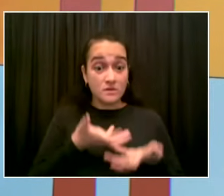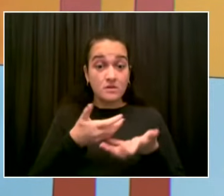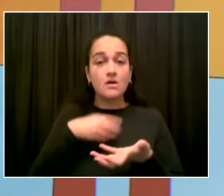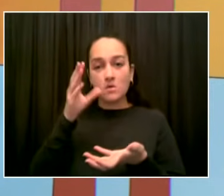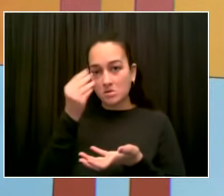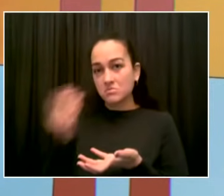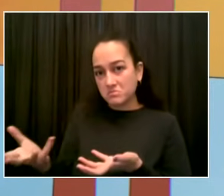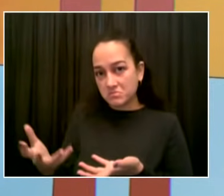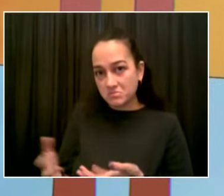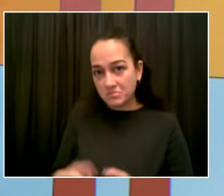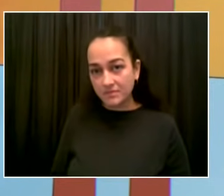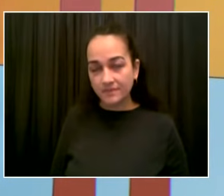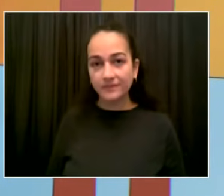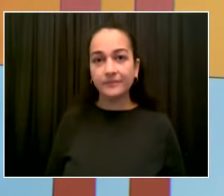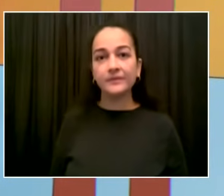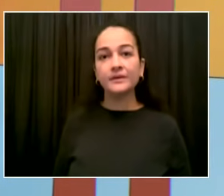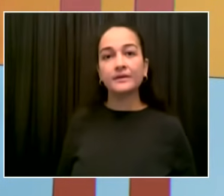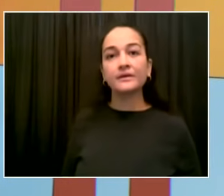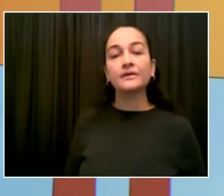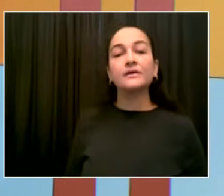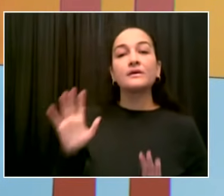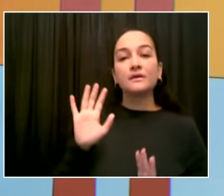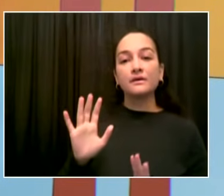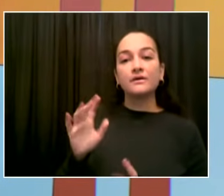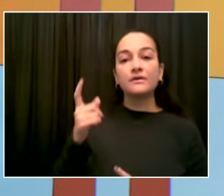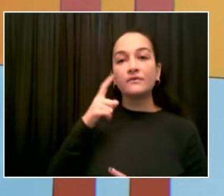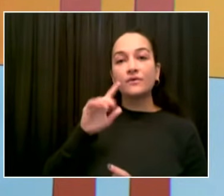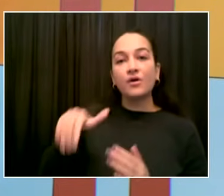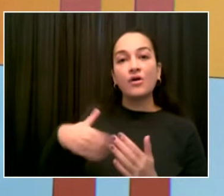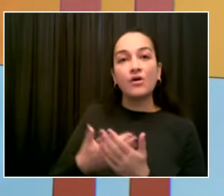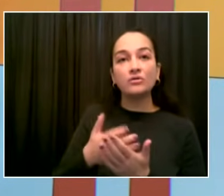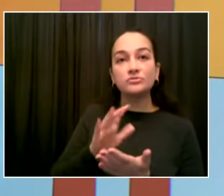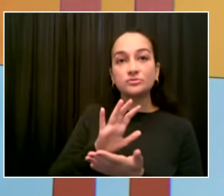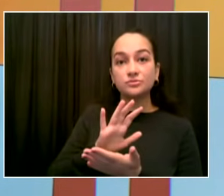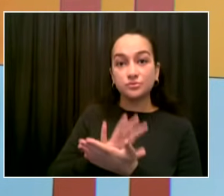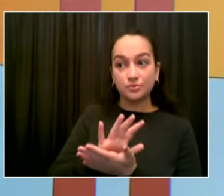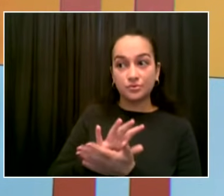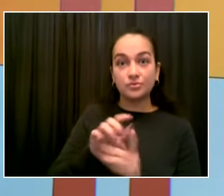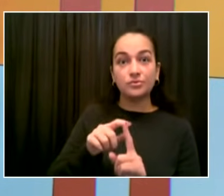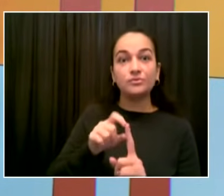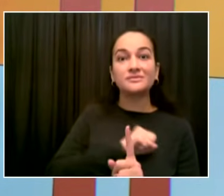A NOTE JUST NOW AND I BELIEVE THIS IS FOR ALLYP TES OF D.O.E. STAFF SAYING WREE' AROUND THE